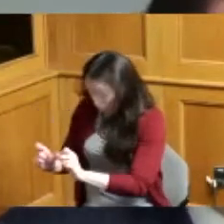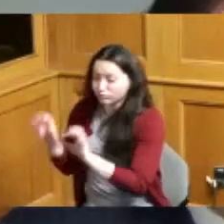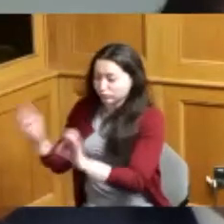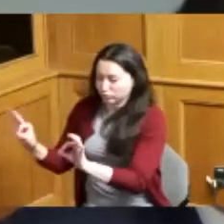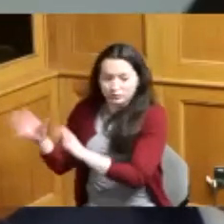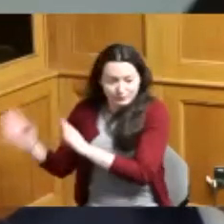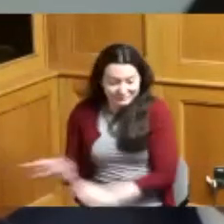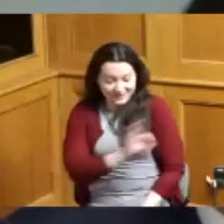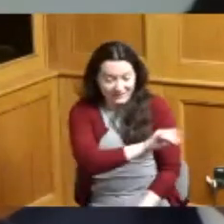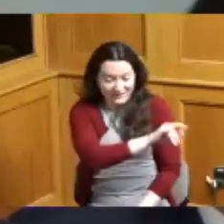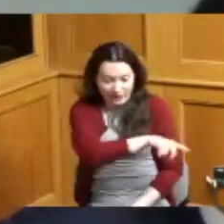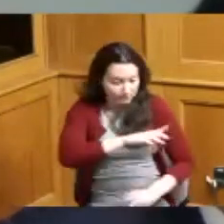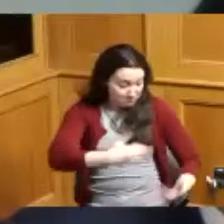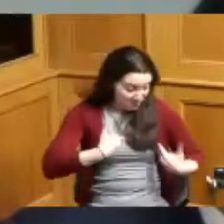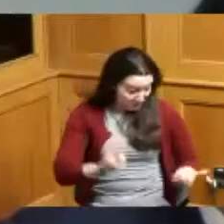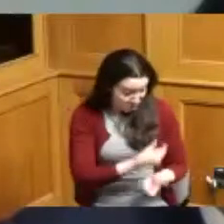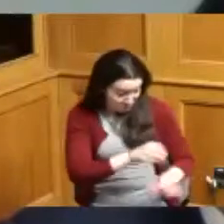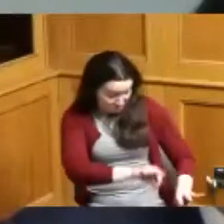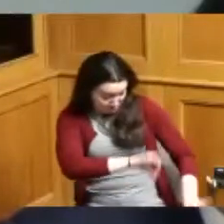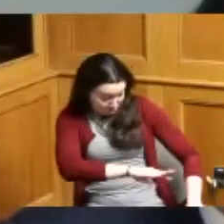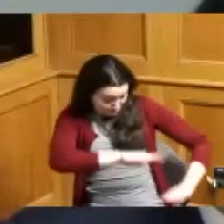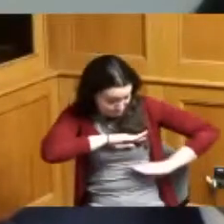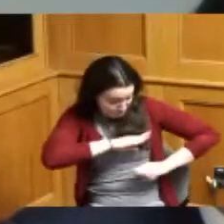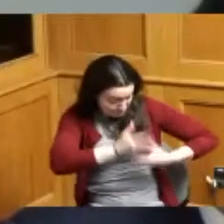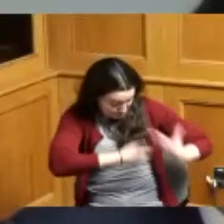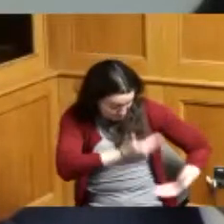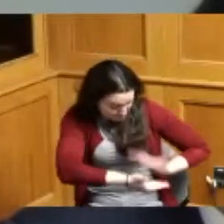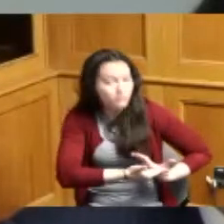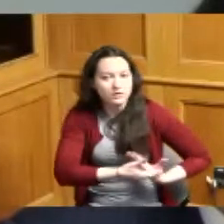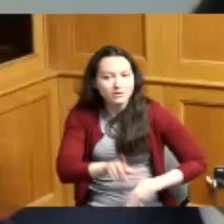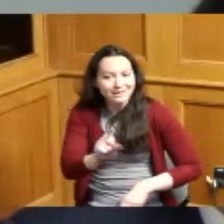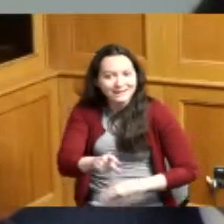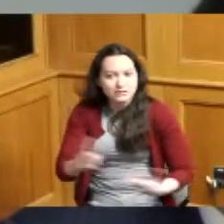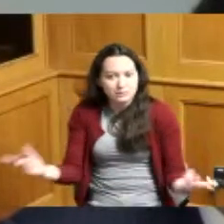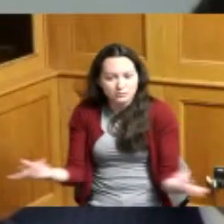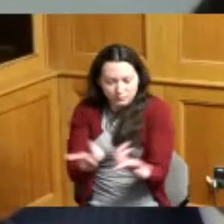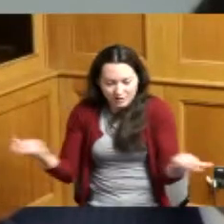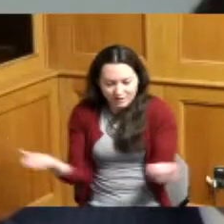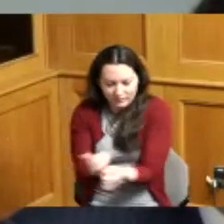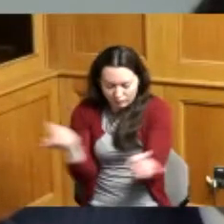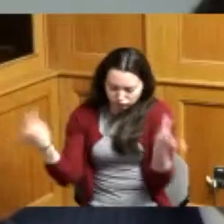while FIFA has what they need to to carry out the the needs of the of the World Cup competition